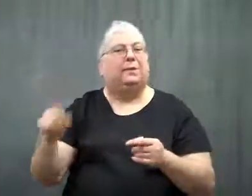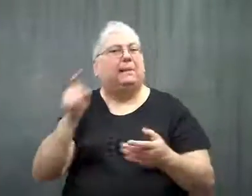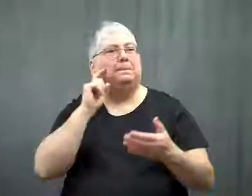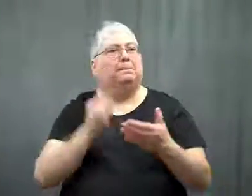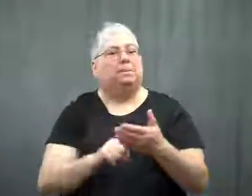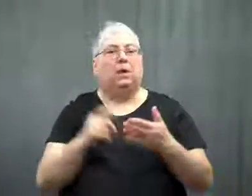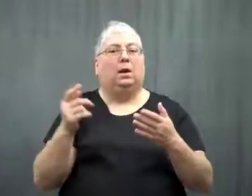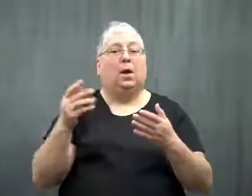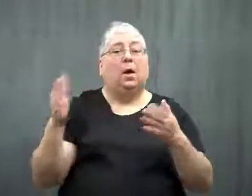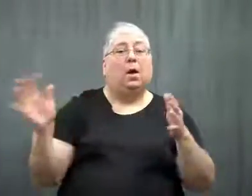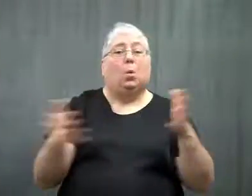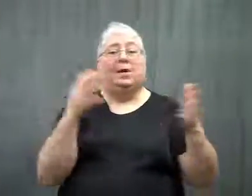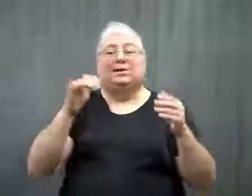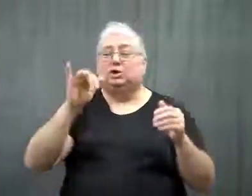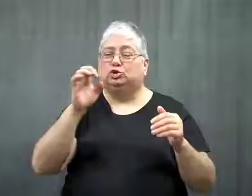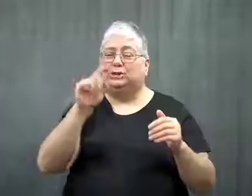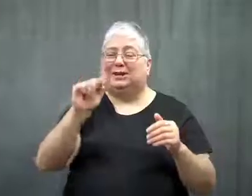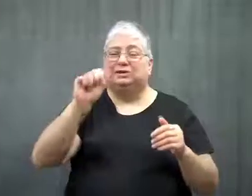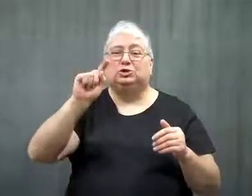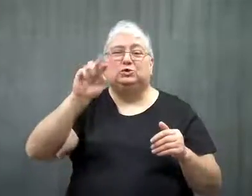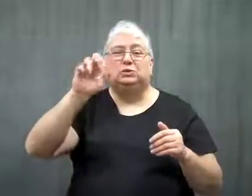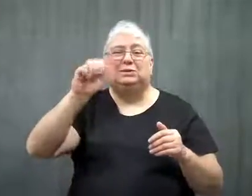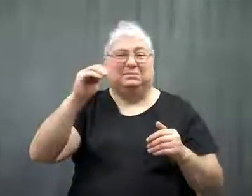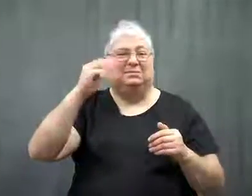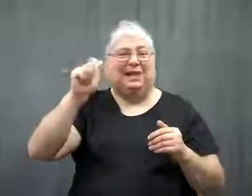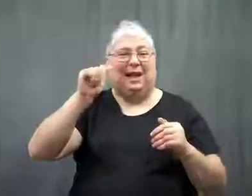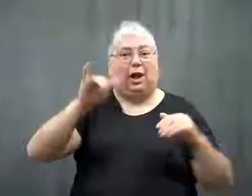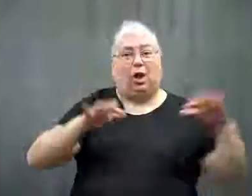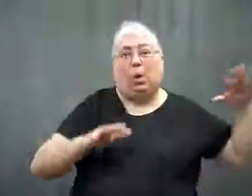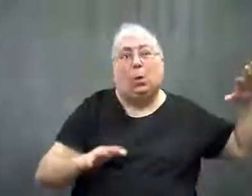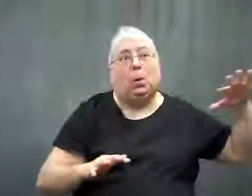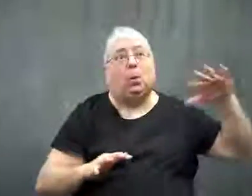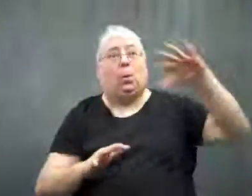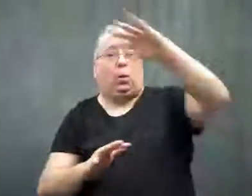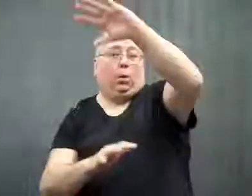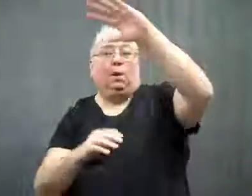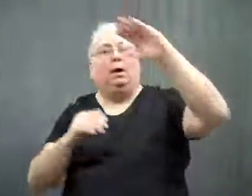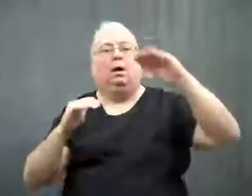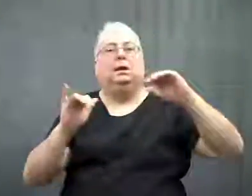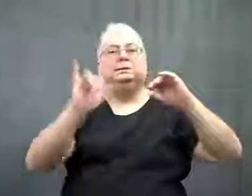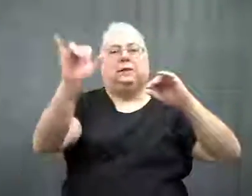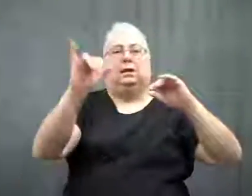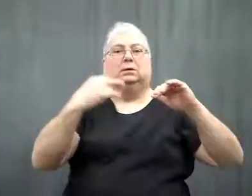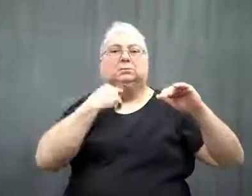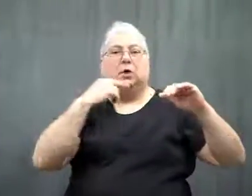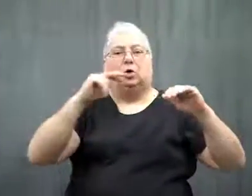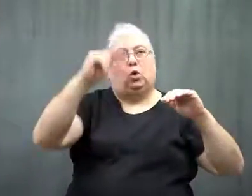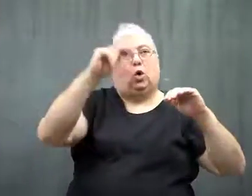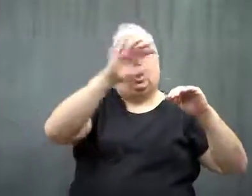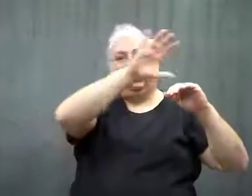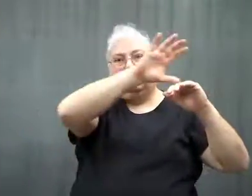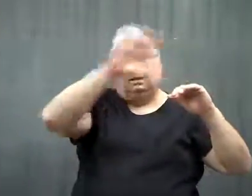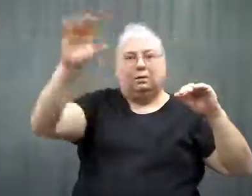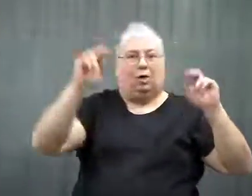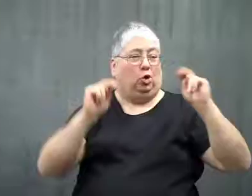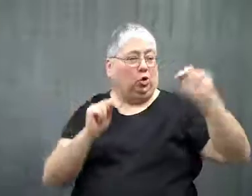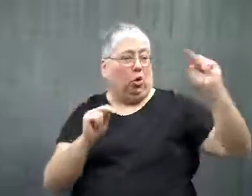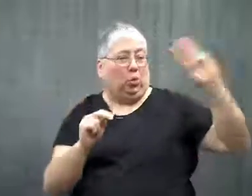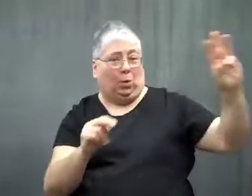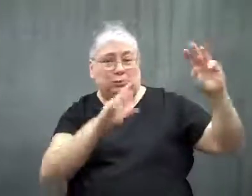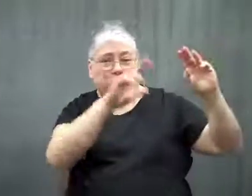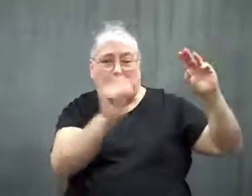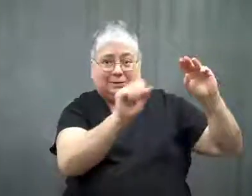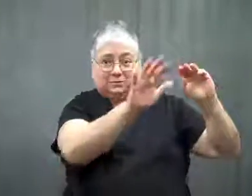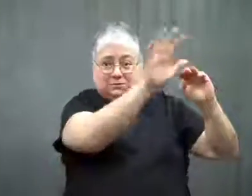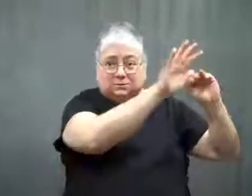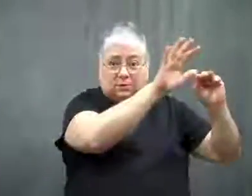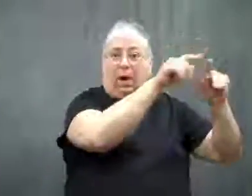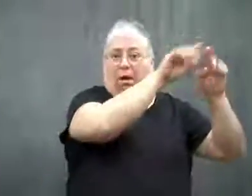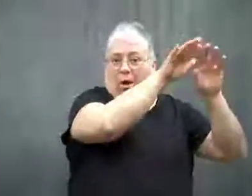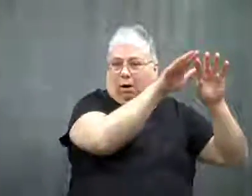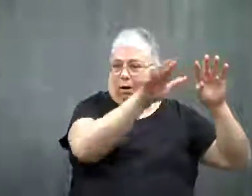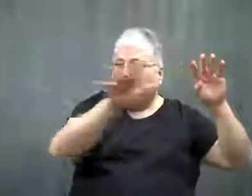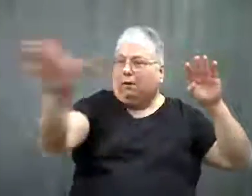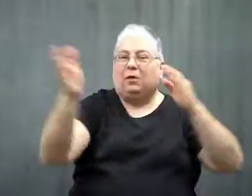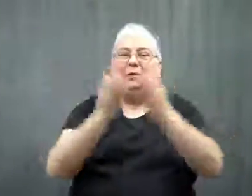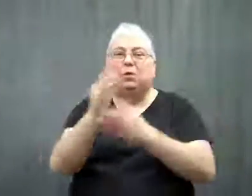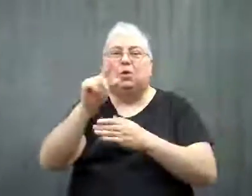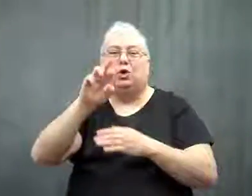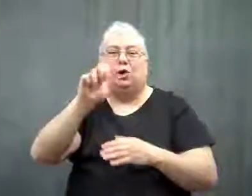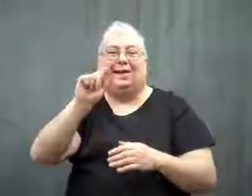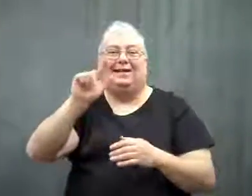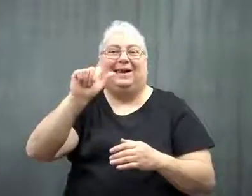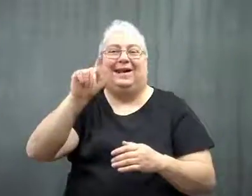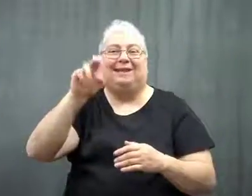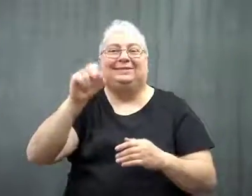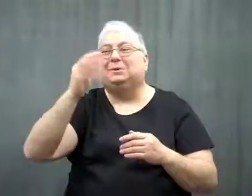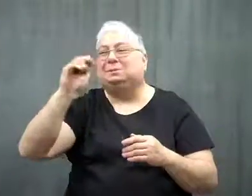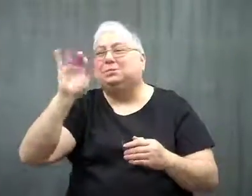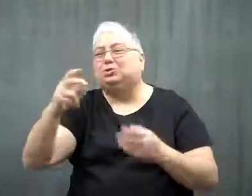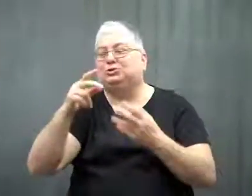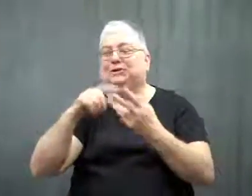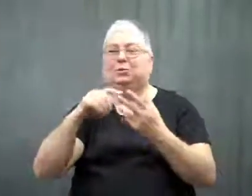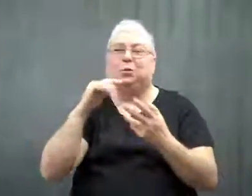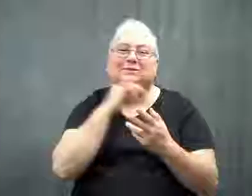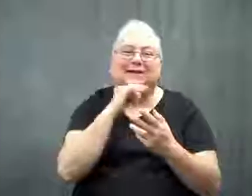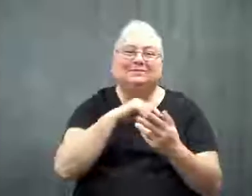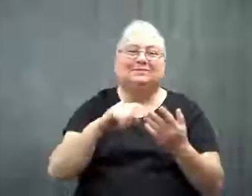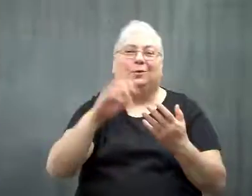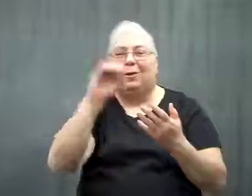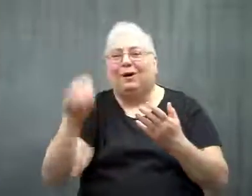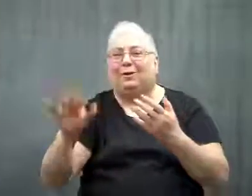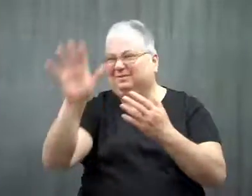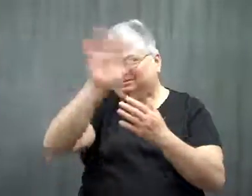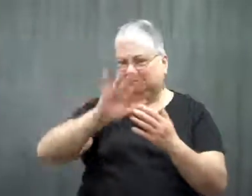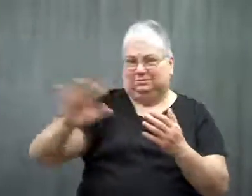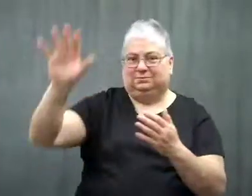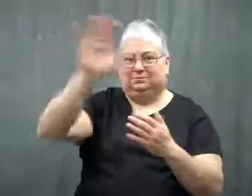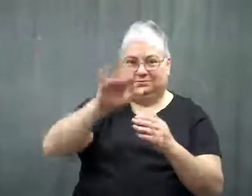The jet stream stays to the north, from the Pacific Northwest to the Great Lakes region.